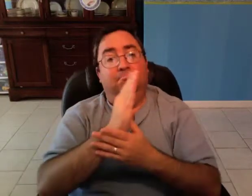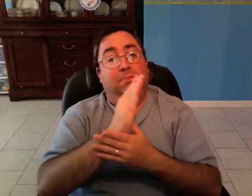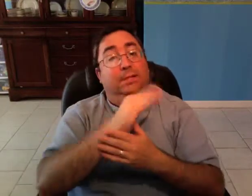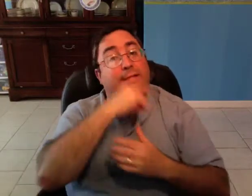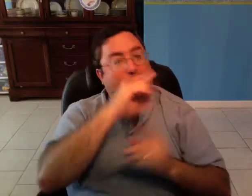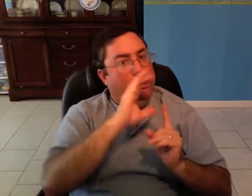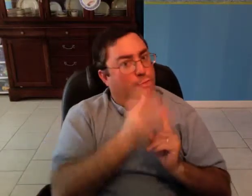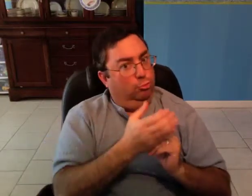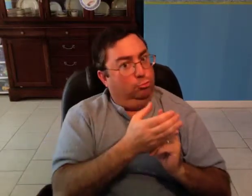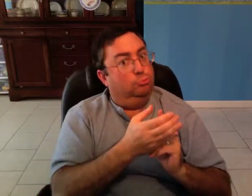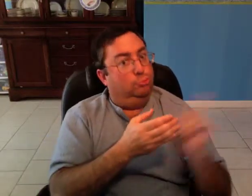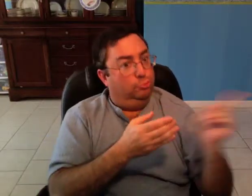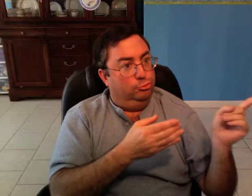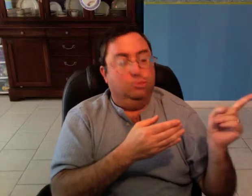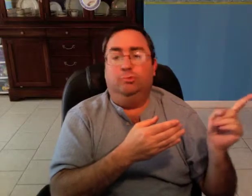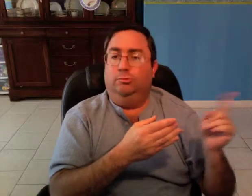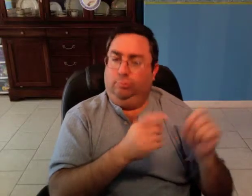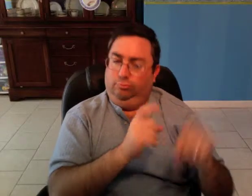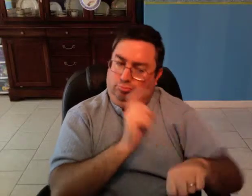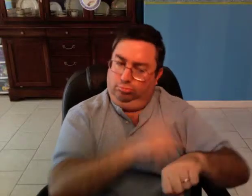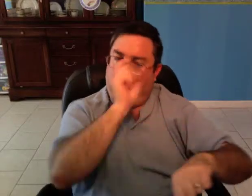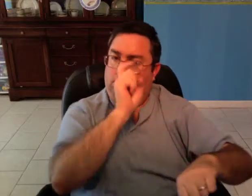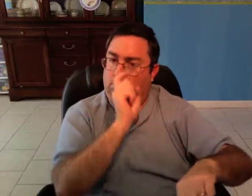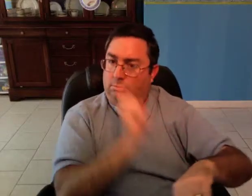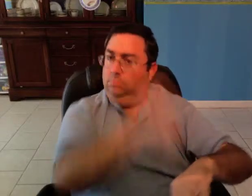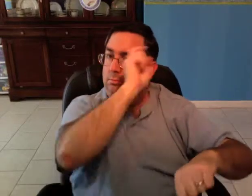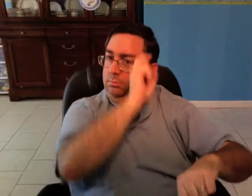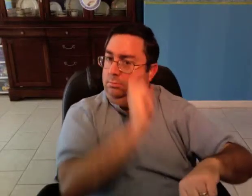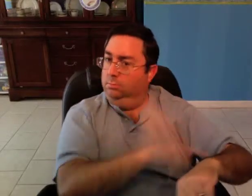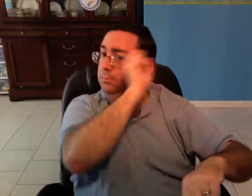Hearing culture tends to be more punctual.